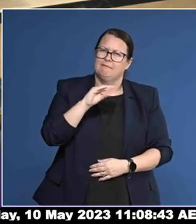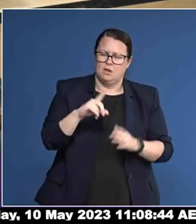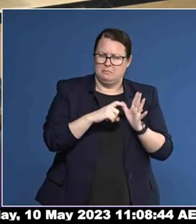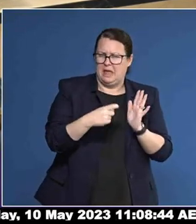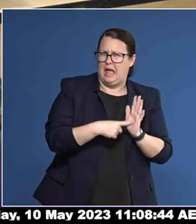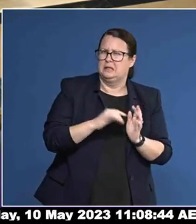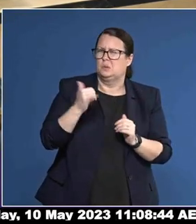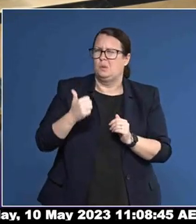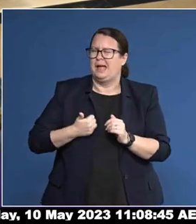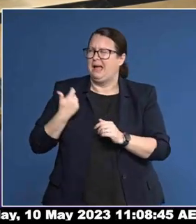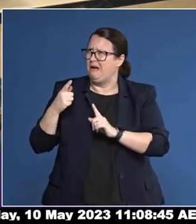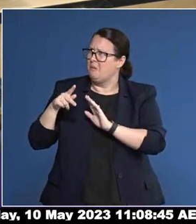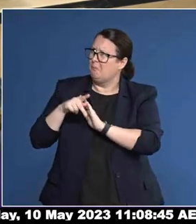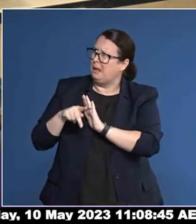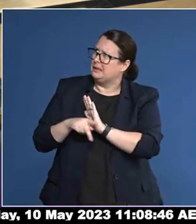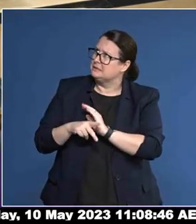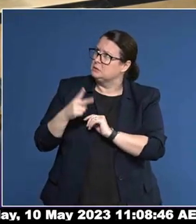In 2006, I think that would have been from our policy.